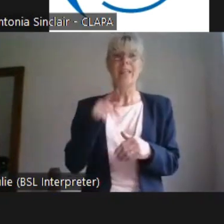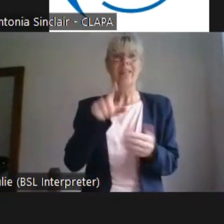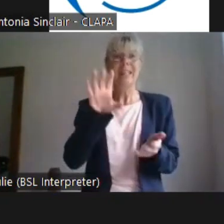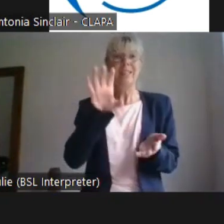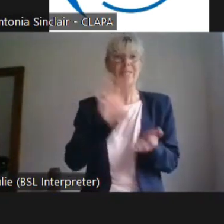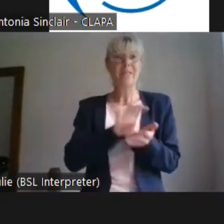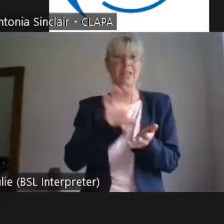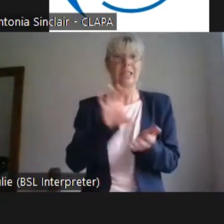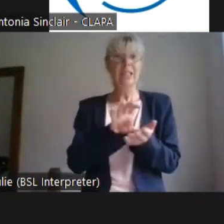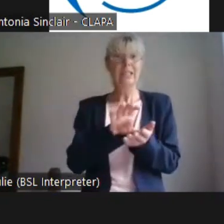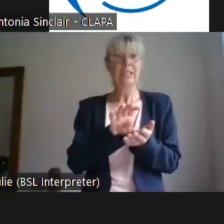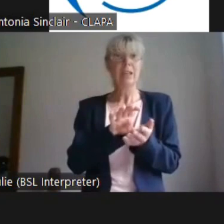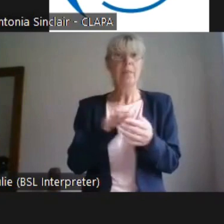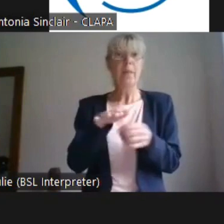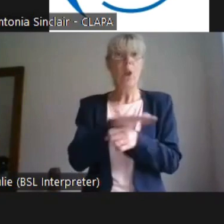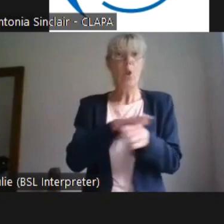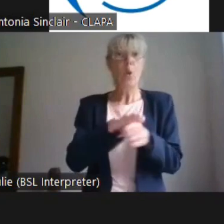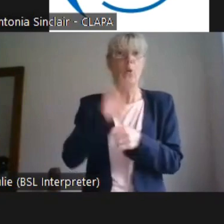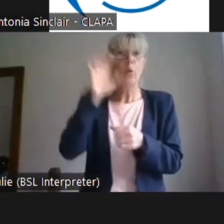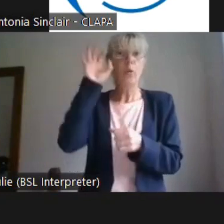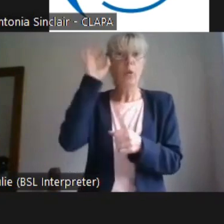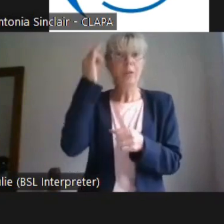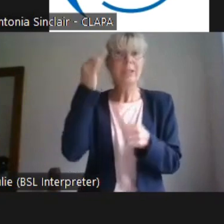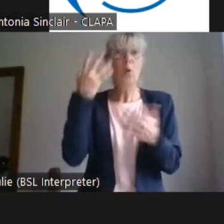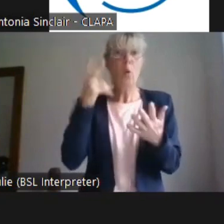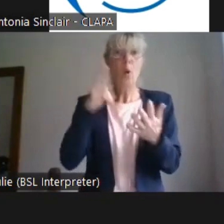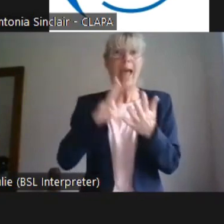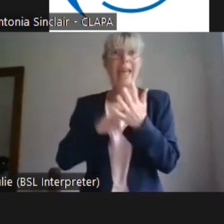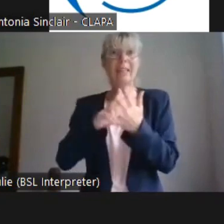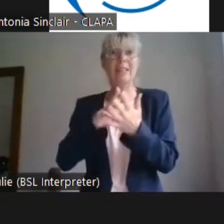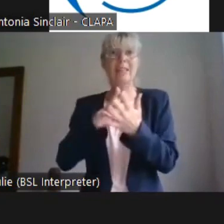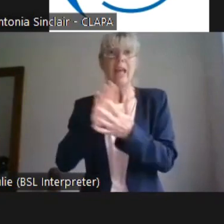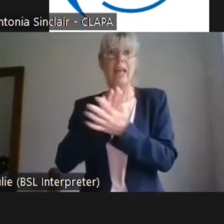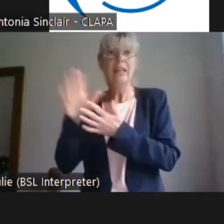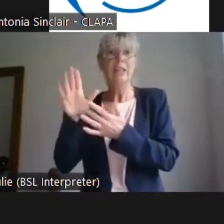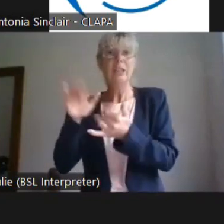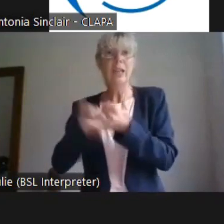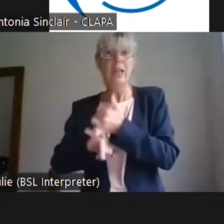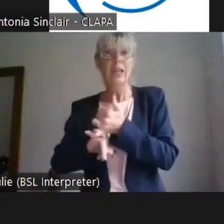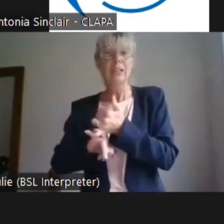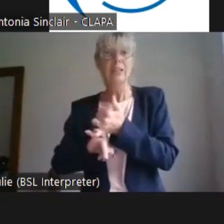or the NHS and publicly funded in any case and so it's not something you pay for privately